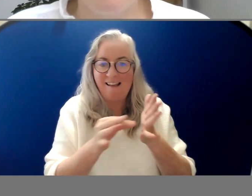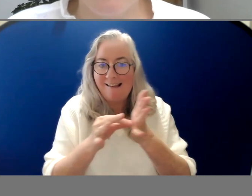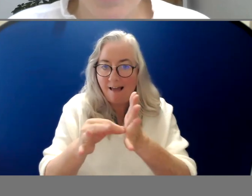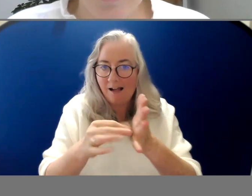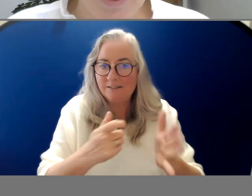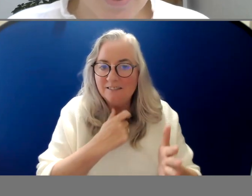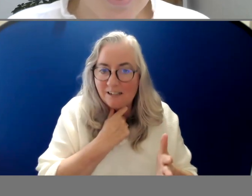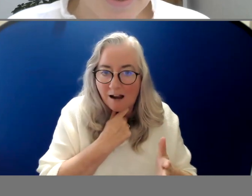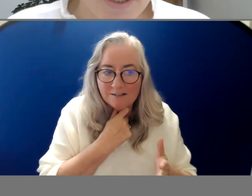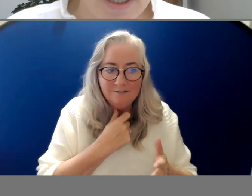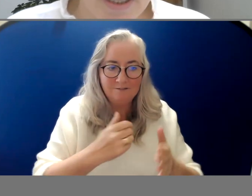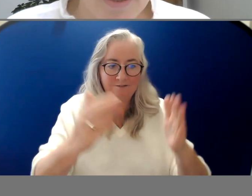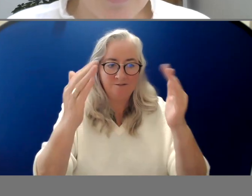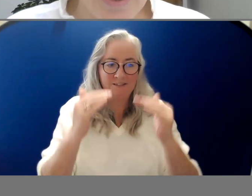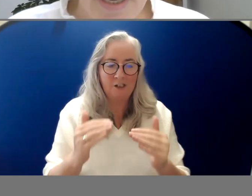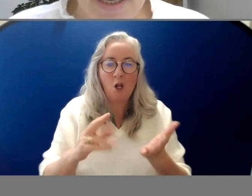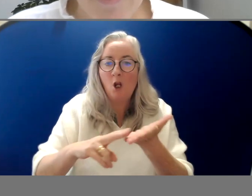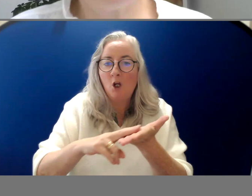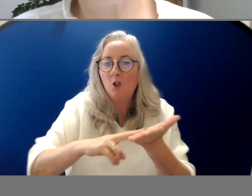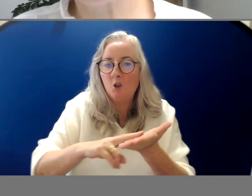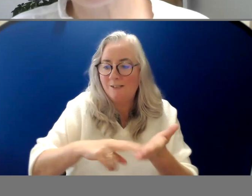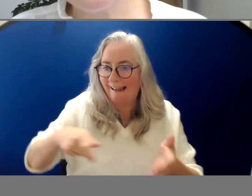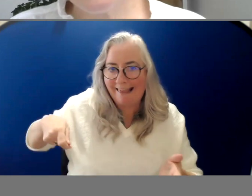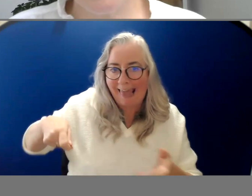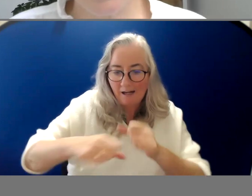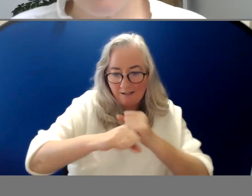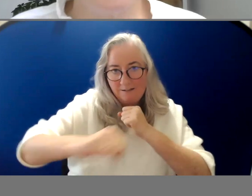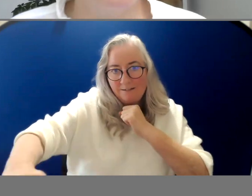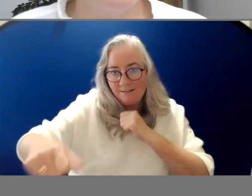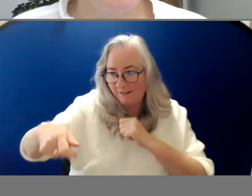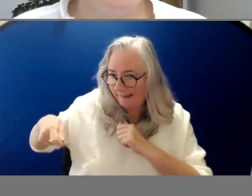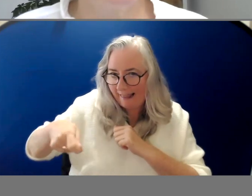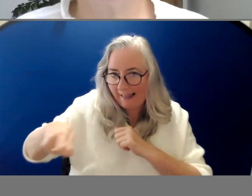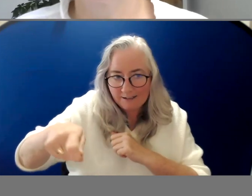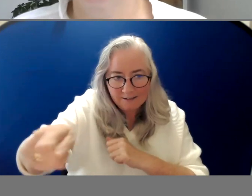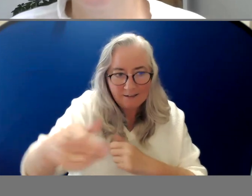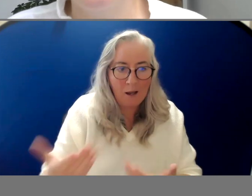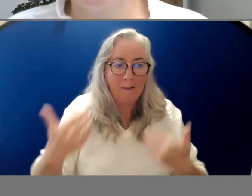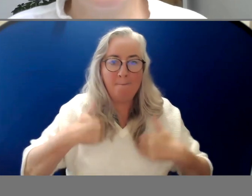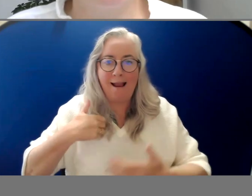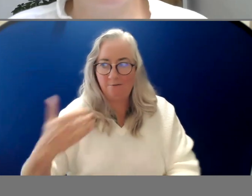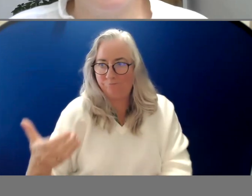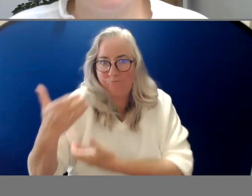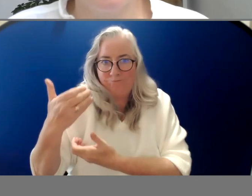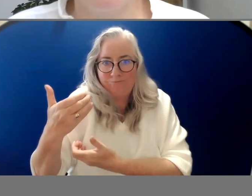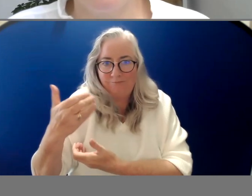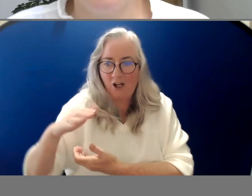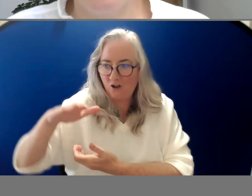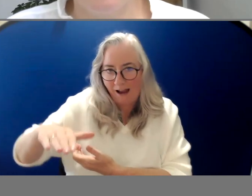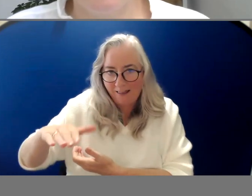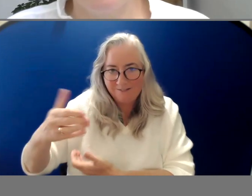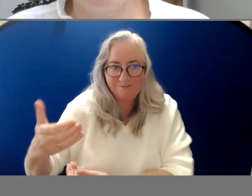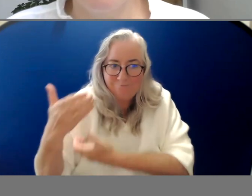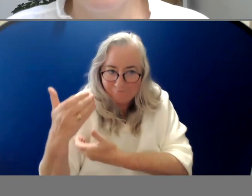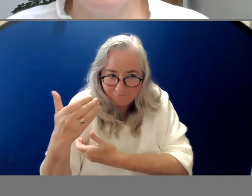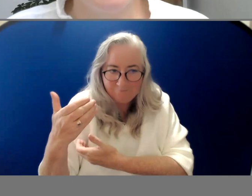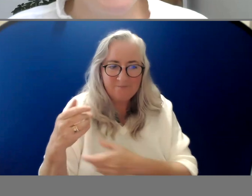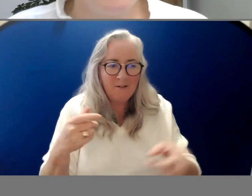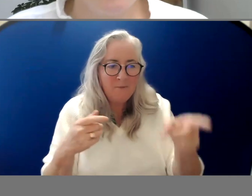somebody's visually impaired using a cane, a man carrying a child somebody and requiring assistance